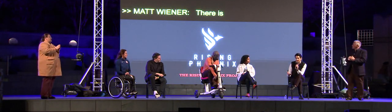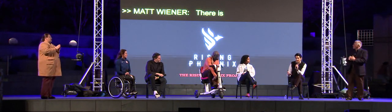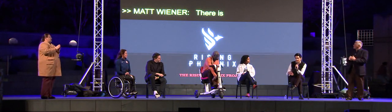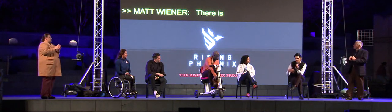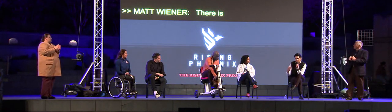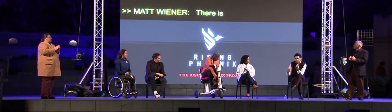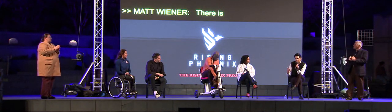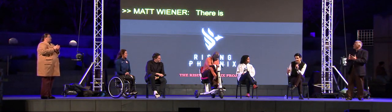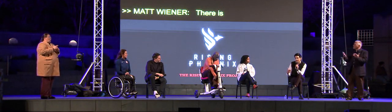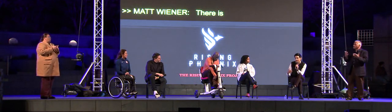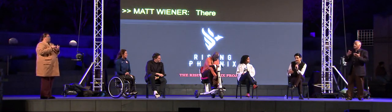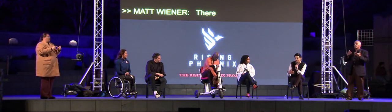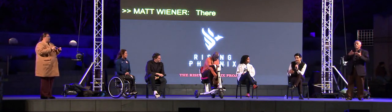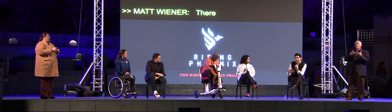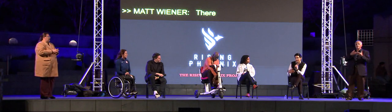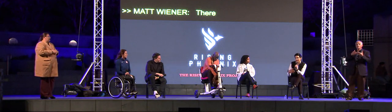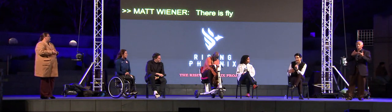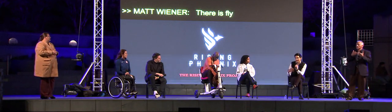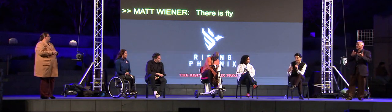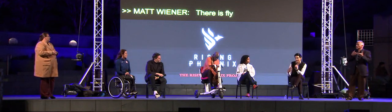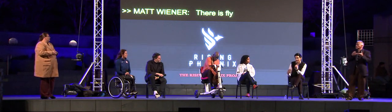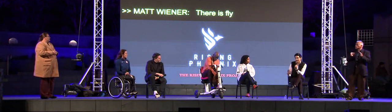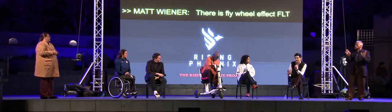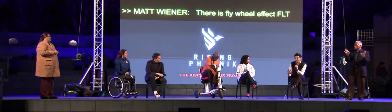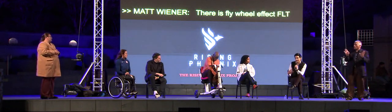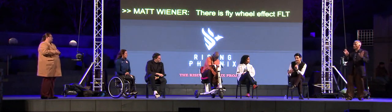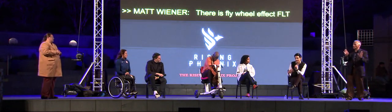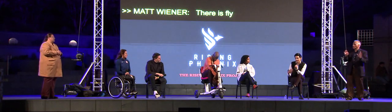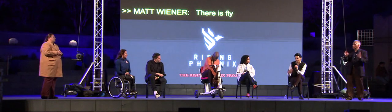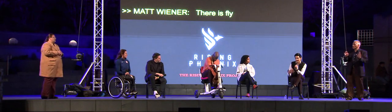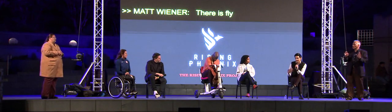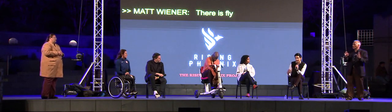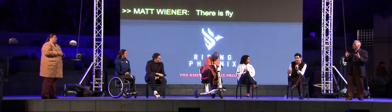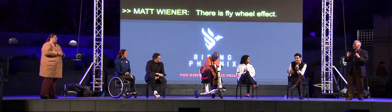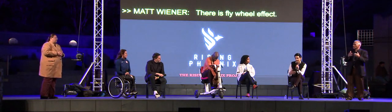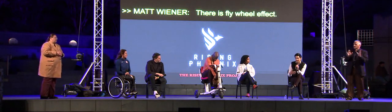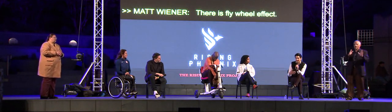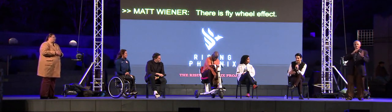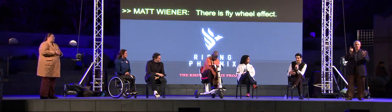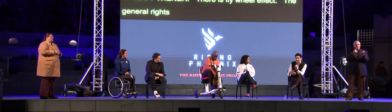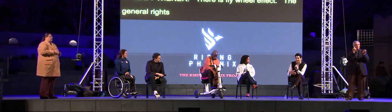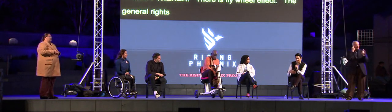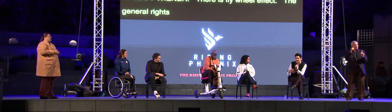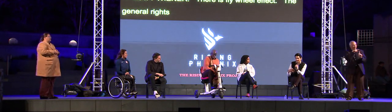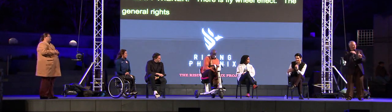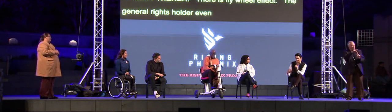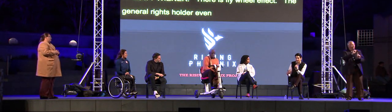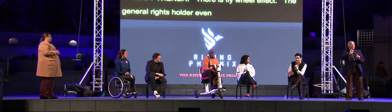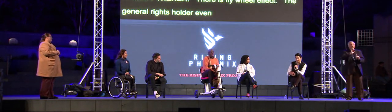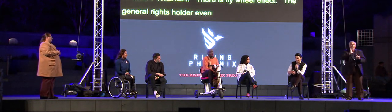the general rights holder, even if it's not a direct say victory for them, if it's someone